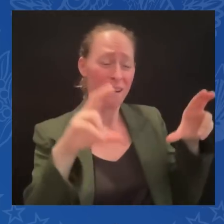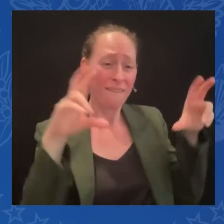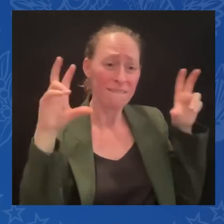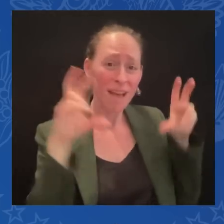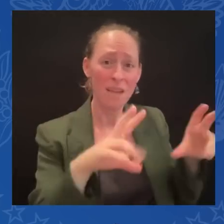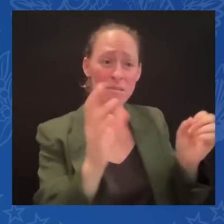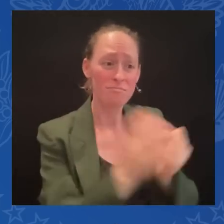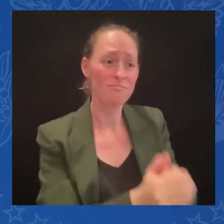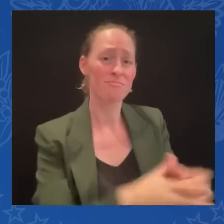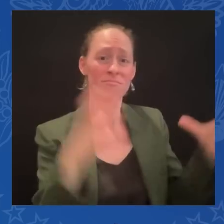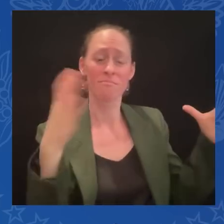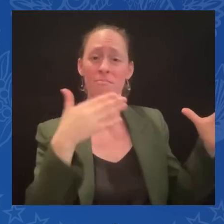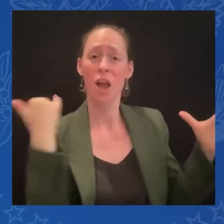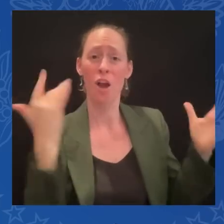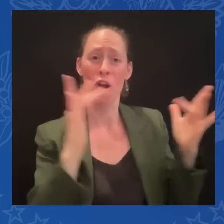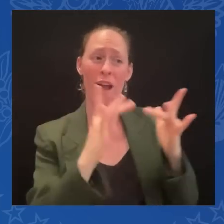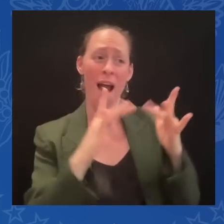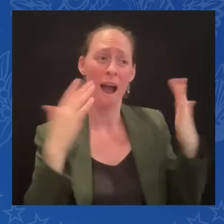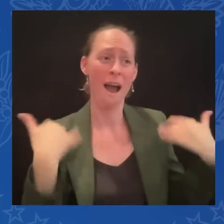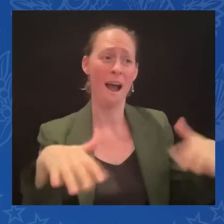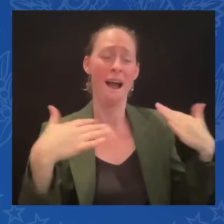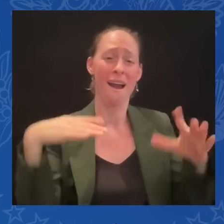because I'm one of those guys who believe in conversion.